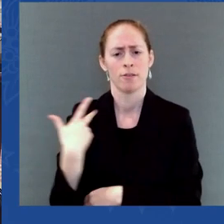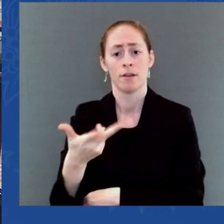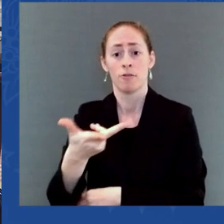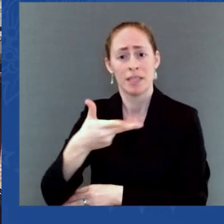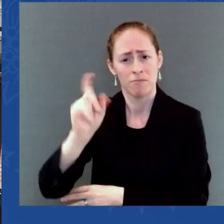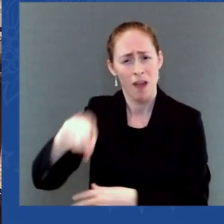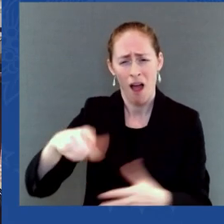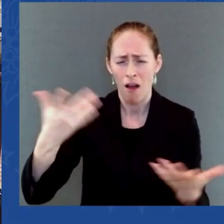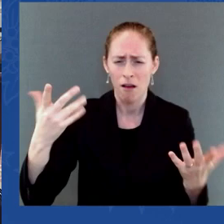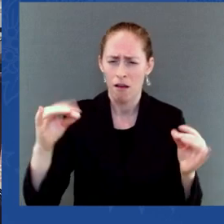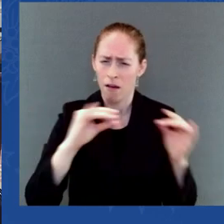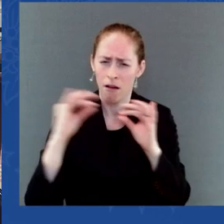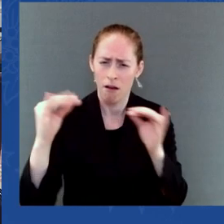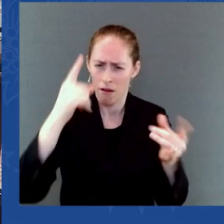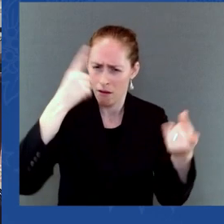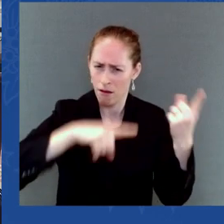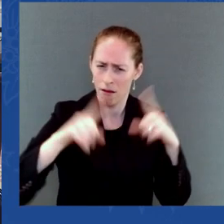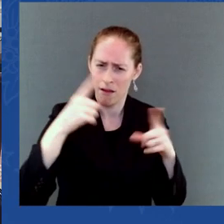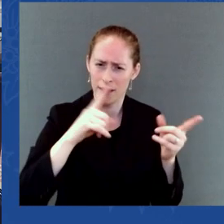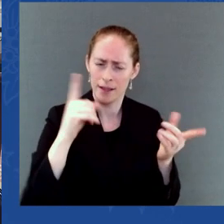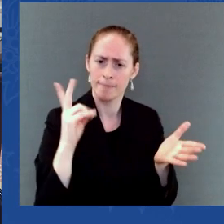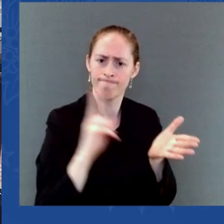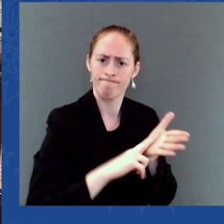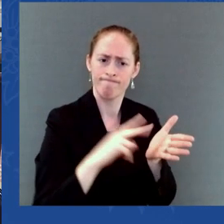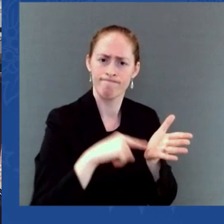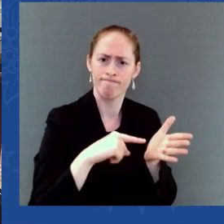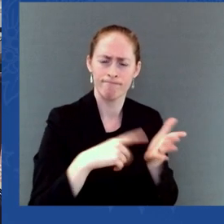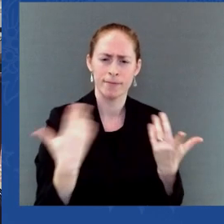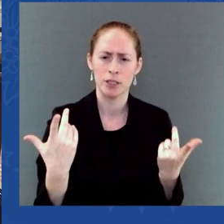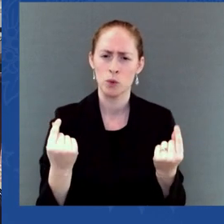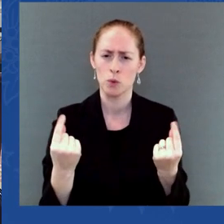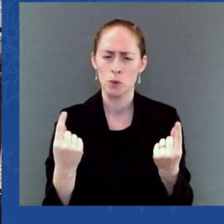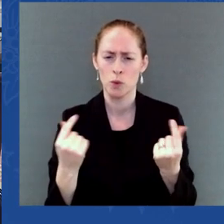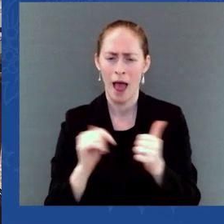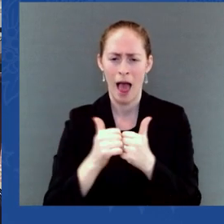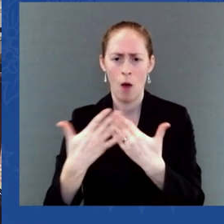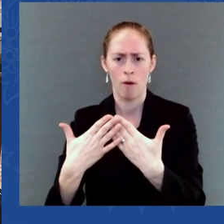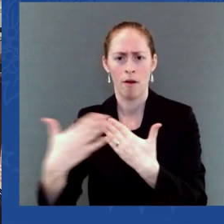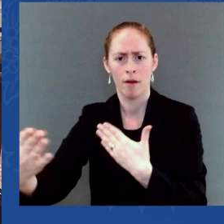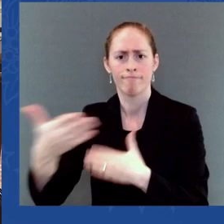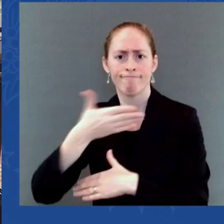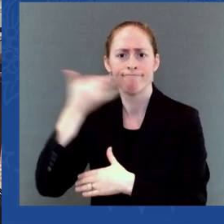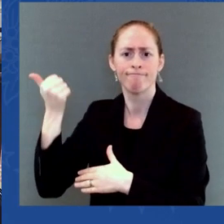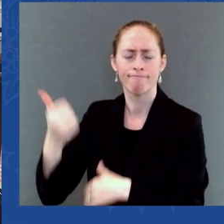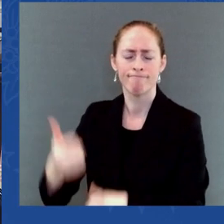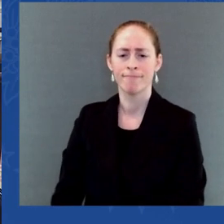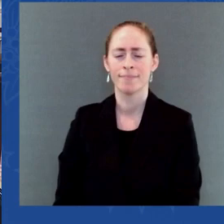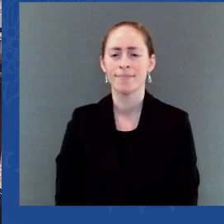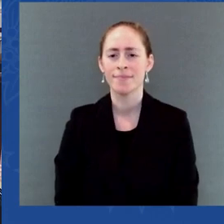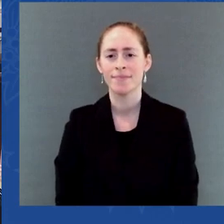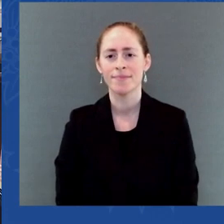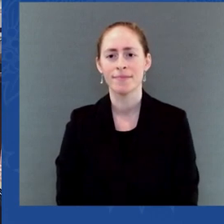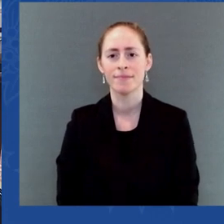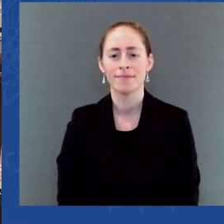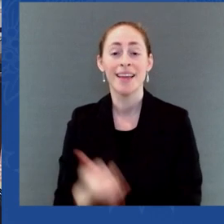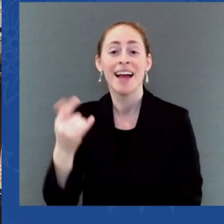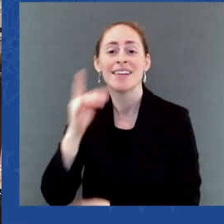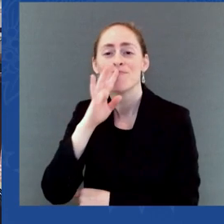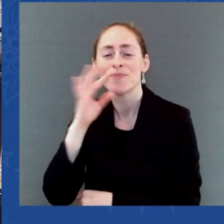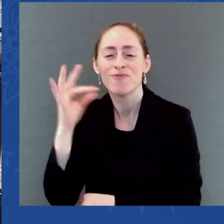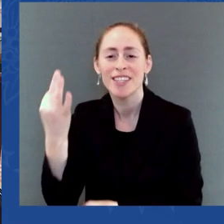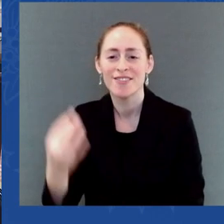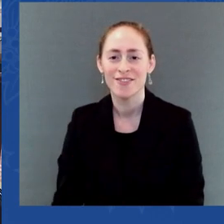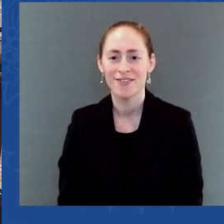(Speaks in French.)